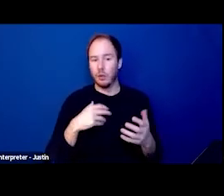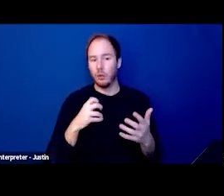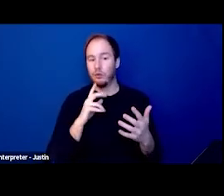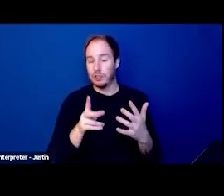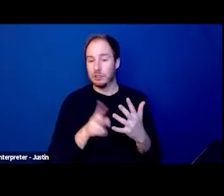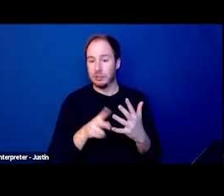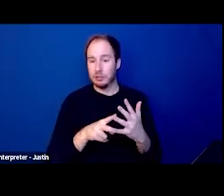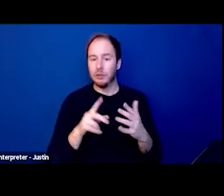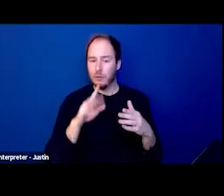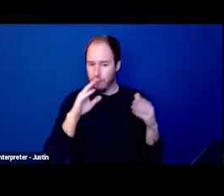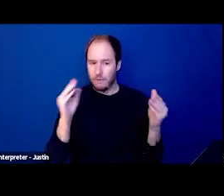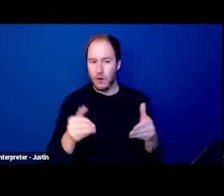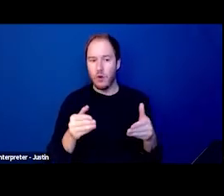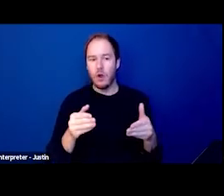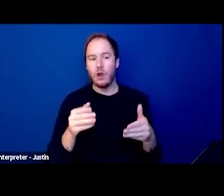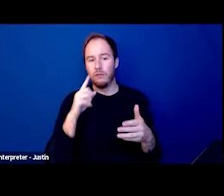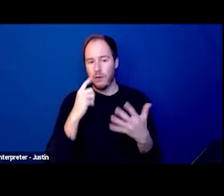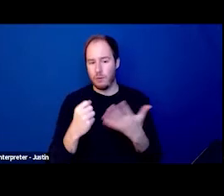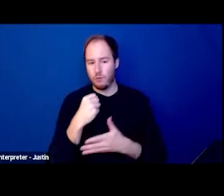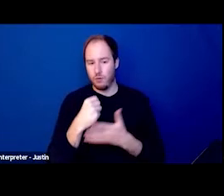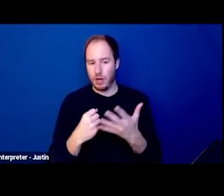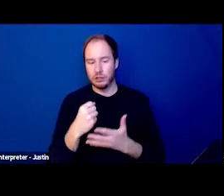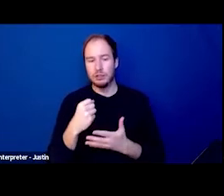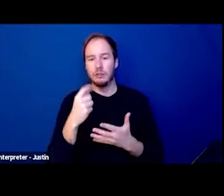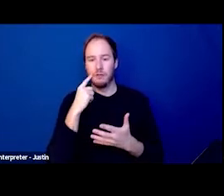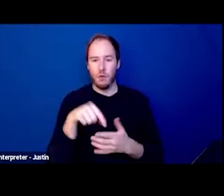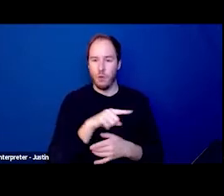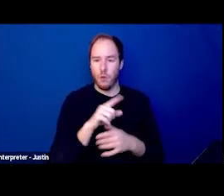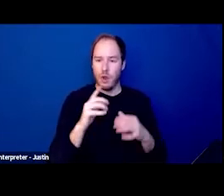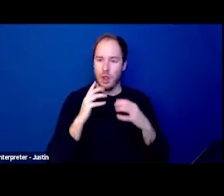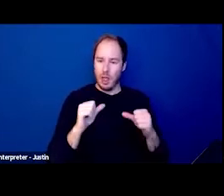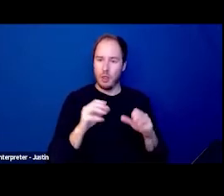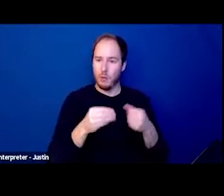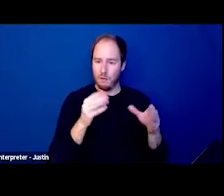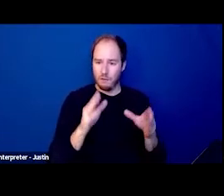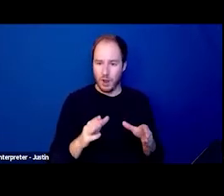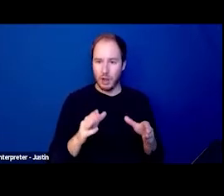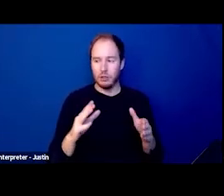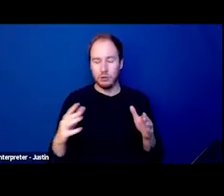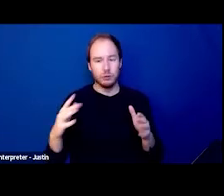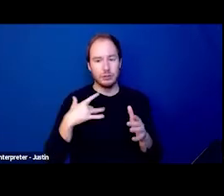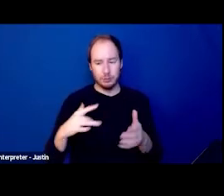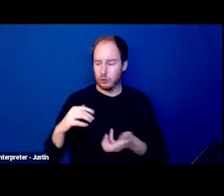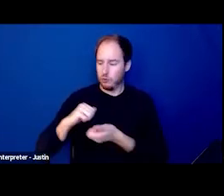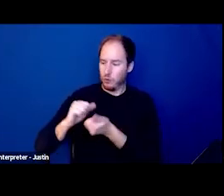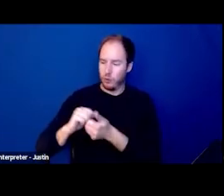with respect to prioritization that are really critical for health providers is working with your Coordinated Entry system or CoC